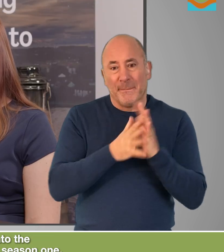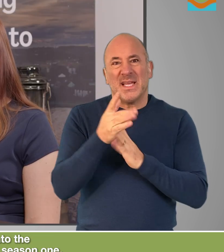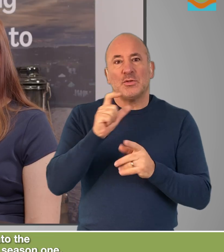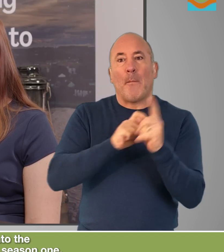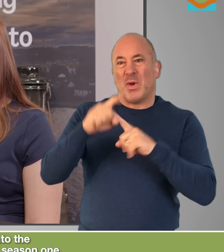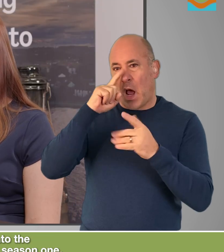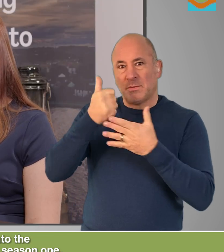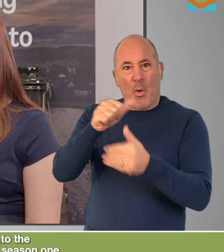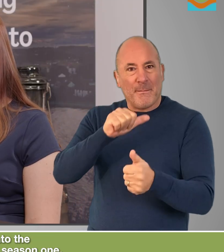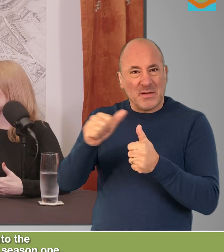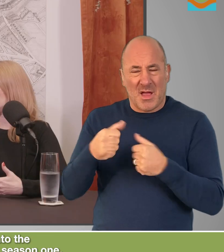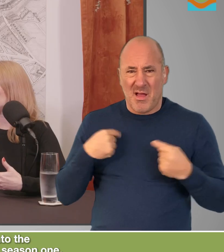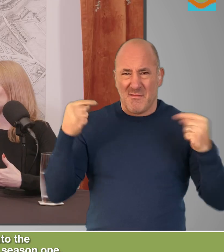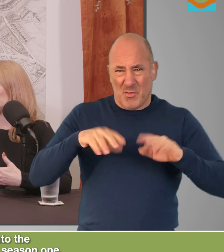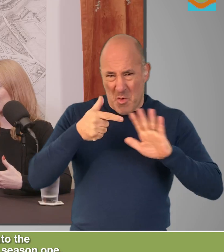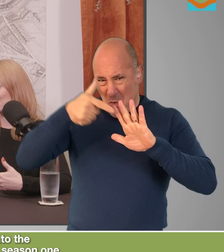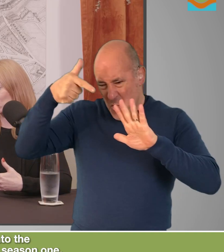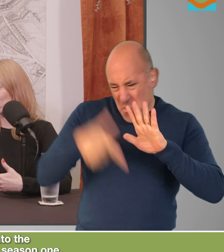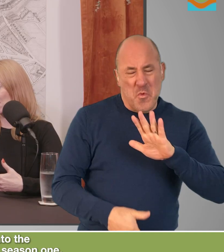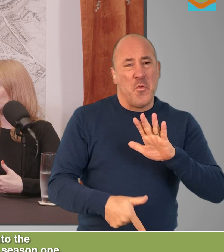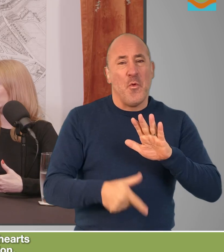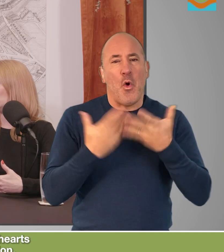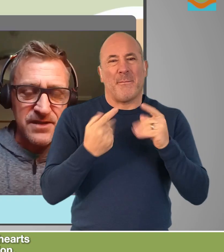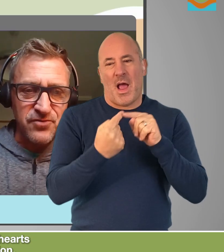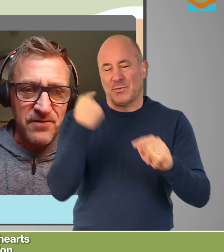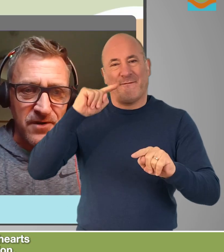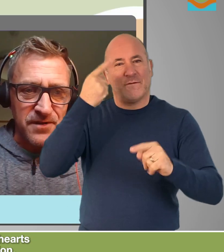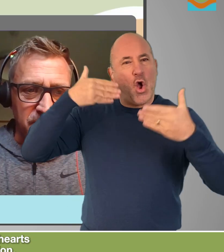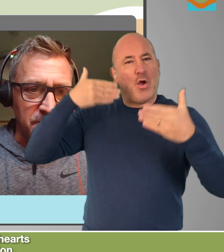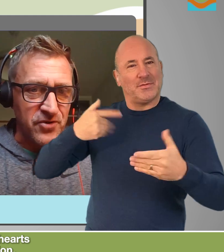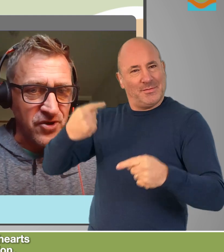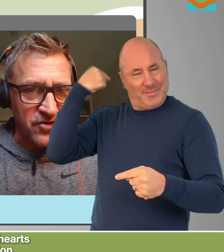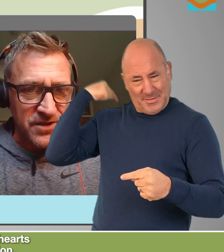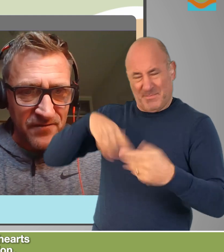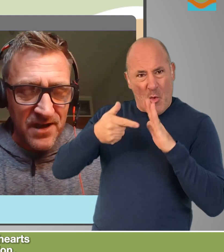take a deeper dive into the conversations we began in season one. We'll be connecting hearts and minds, ambition,